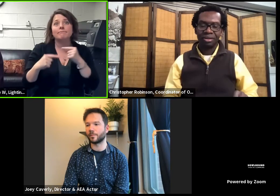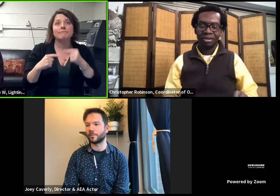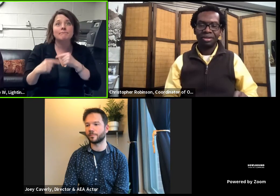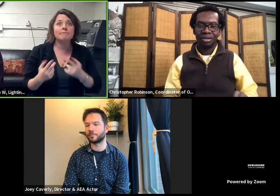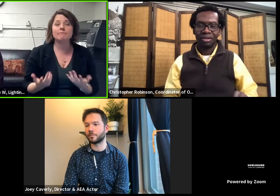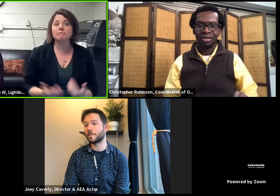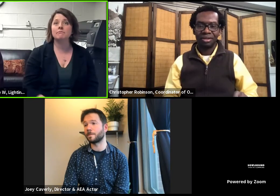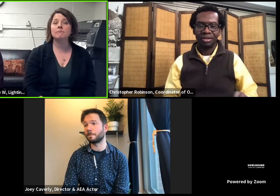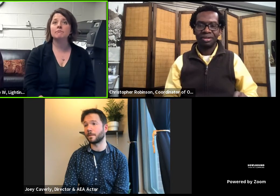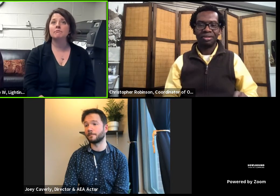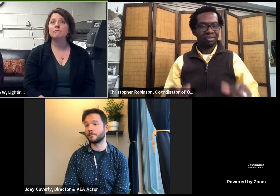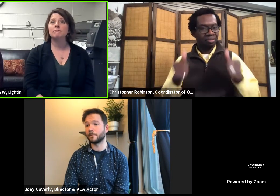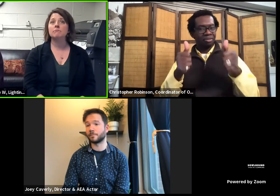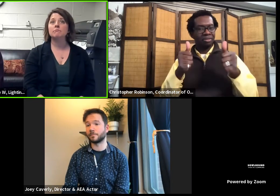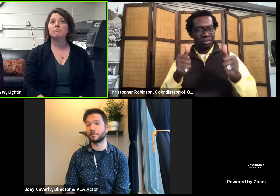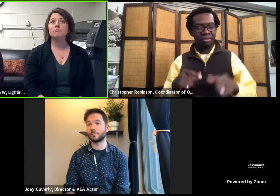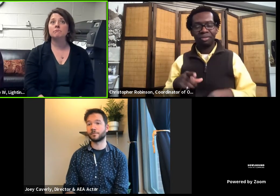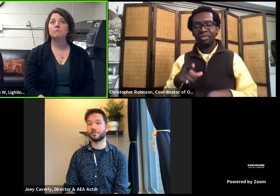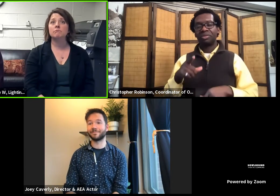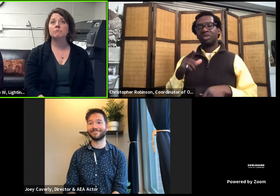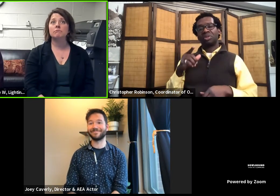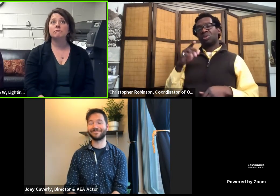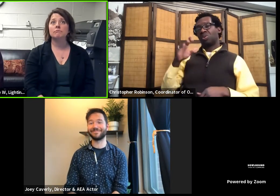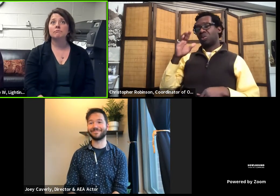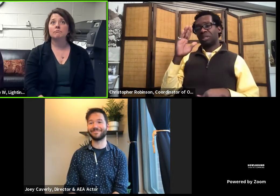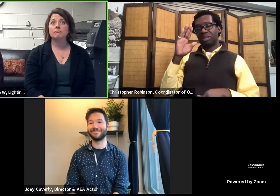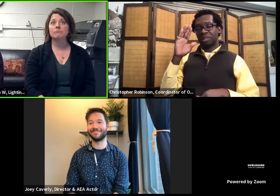of like peers in the business that sign a little bit.